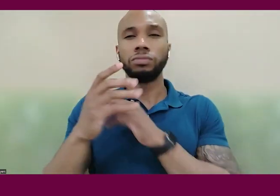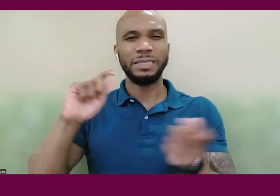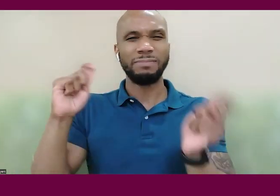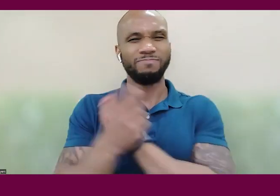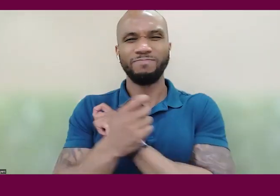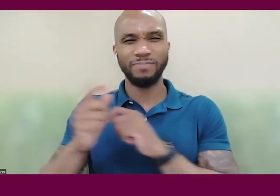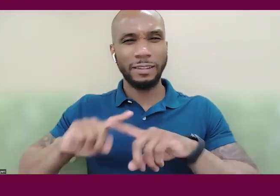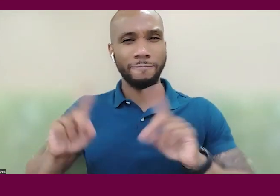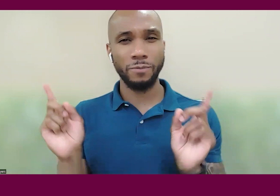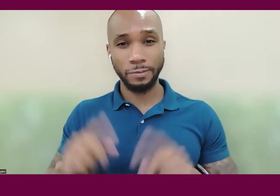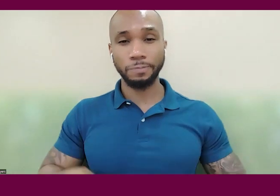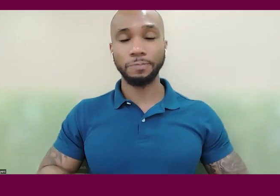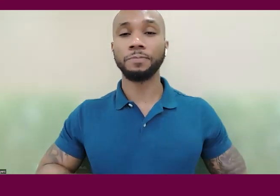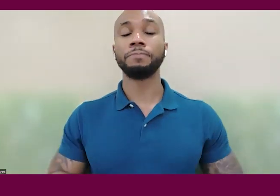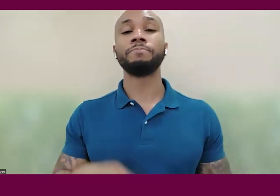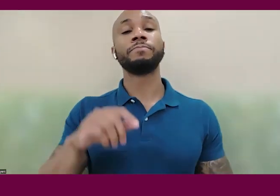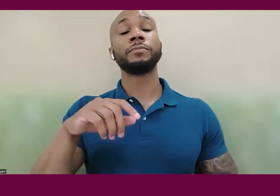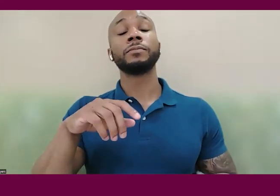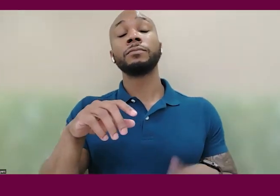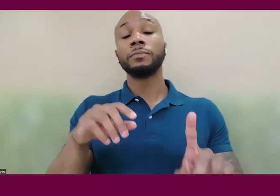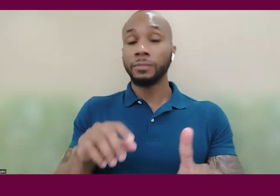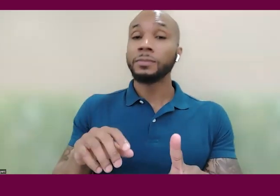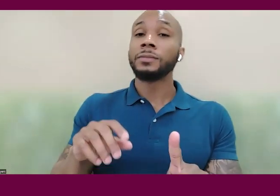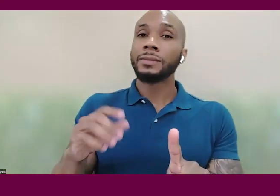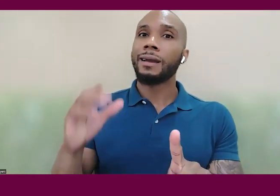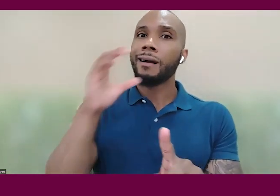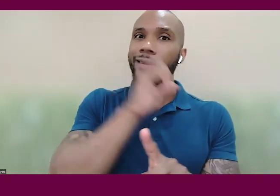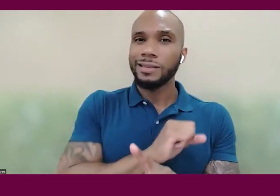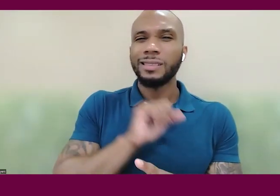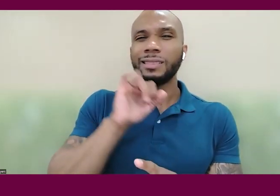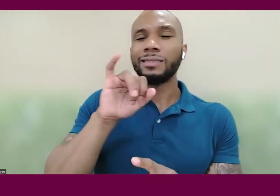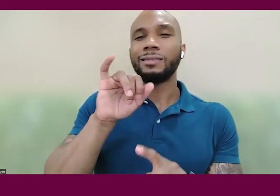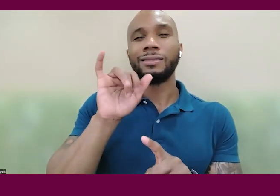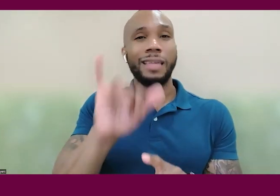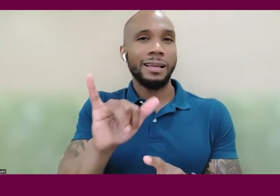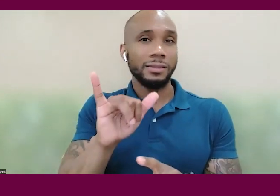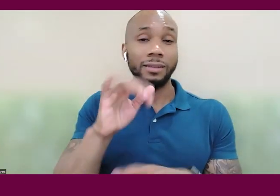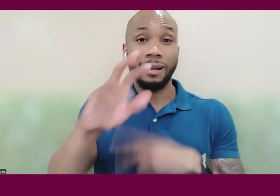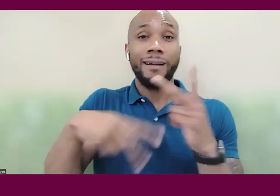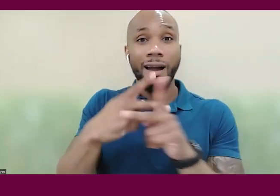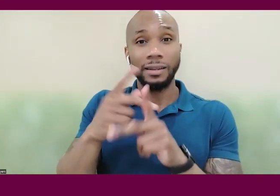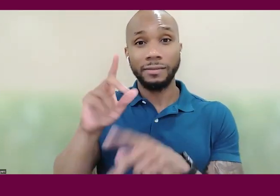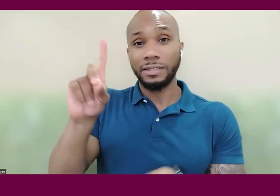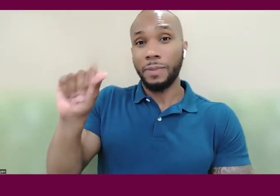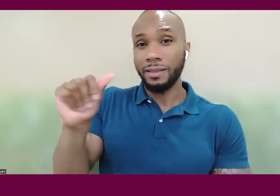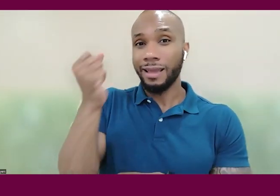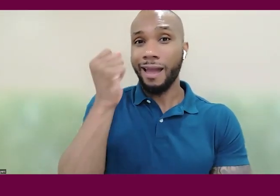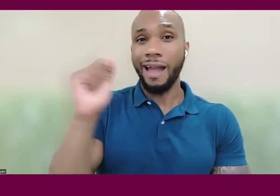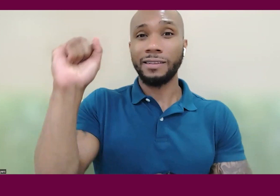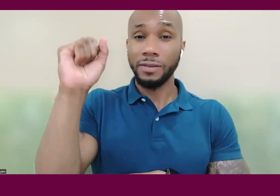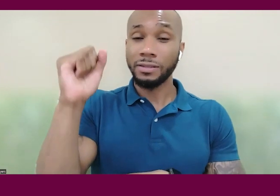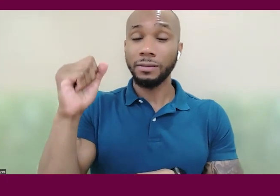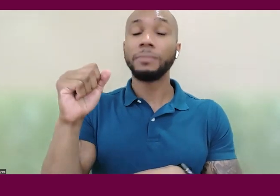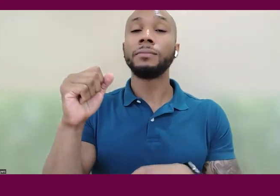Although, I guess that's a form of disability activism, in terms of my family preparing